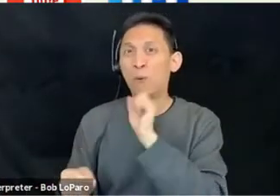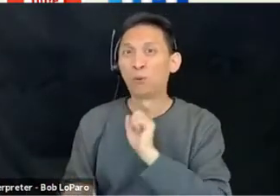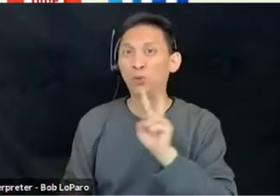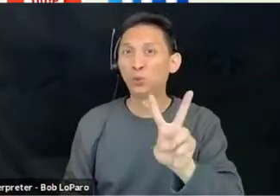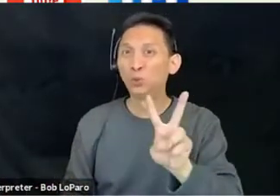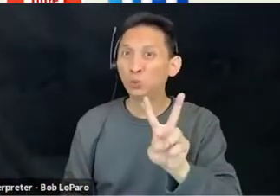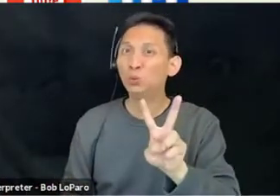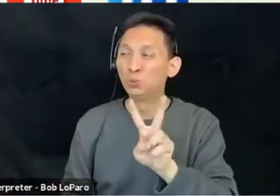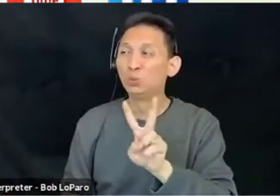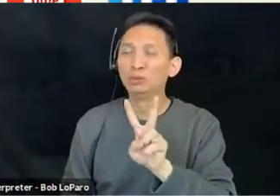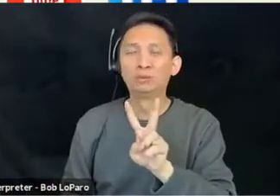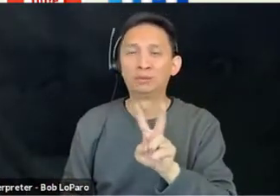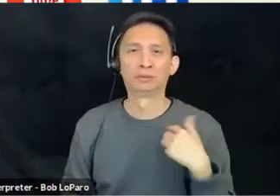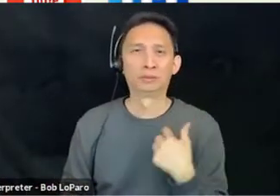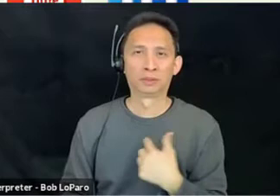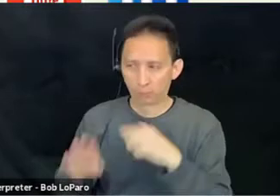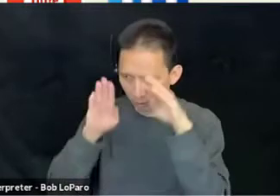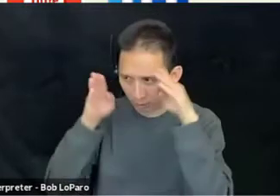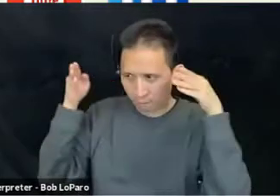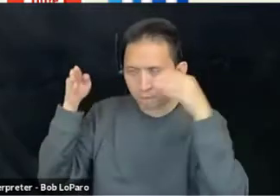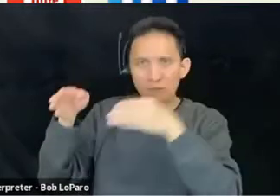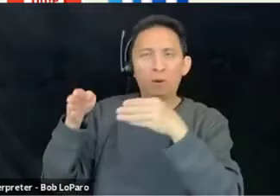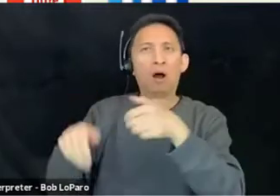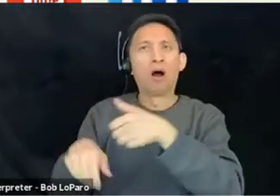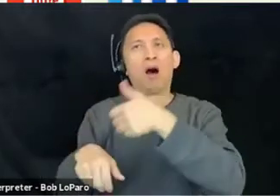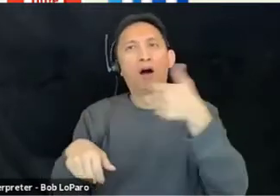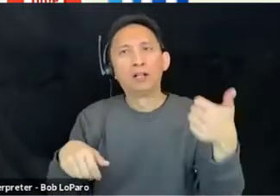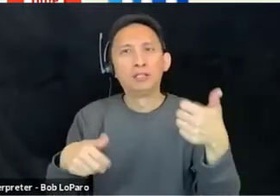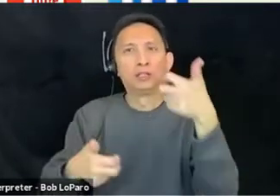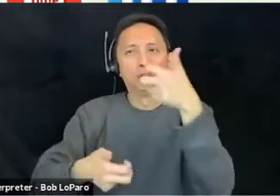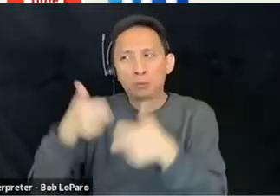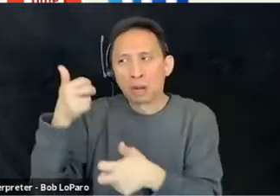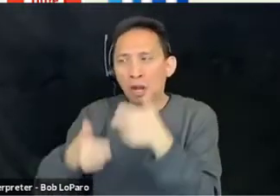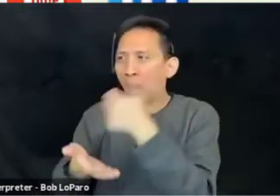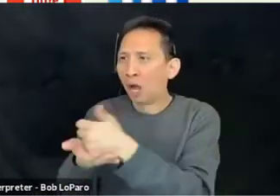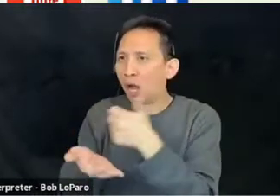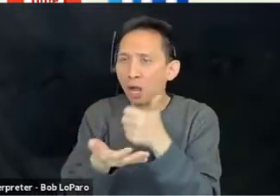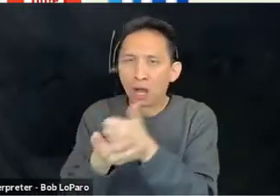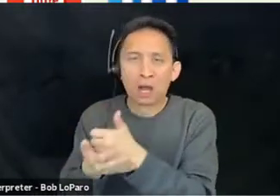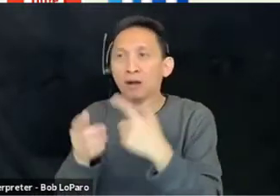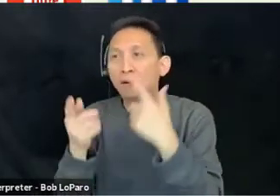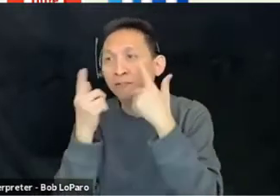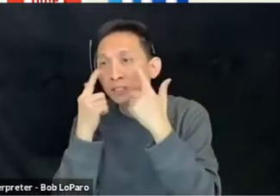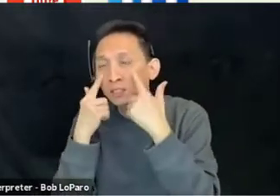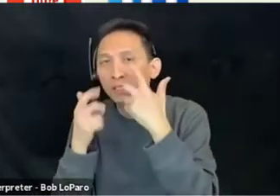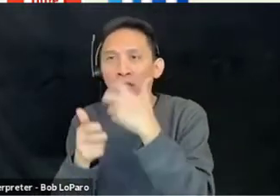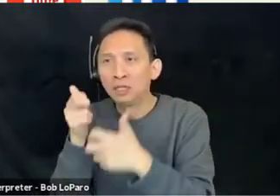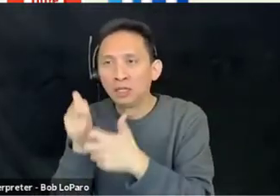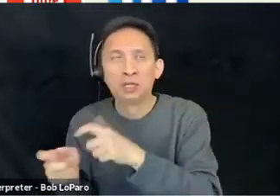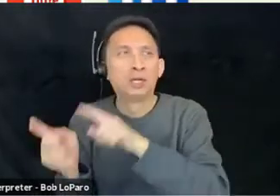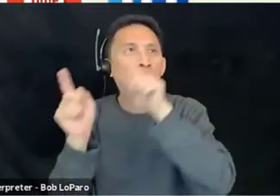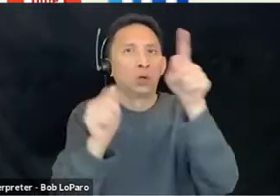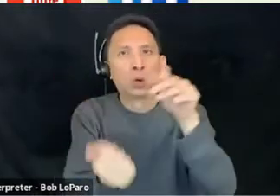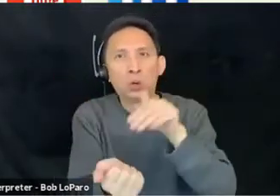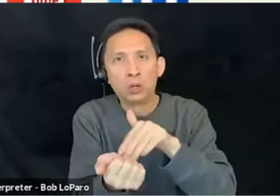We were so focused on everything else that was going on with his vision and not meeting developmental milestones,